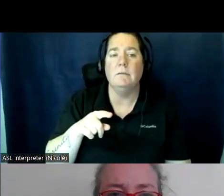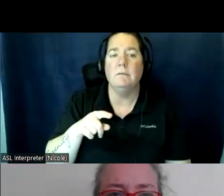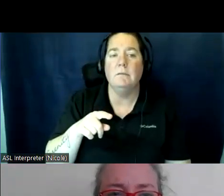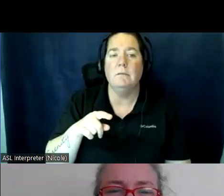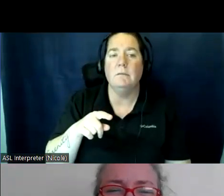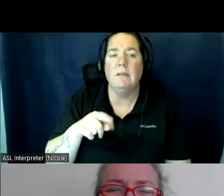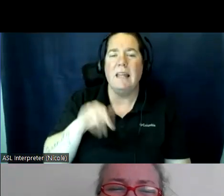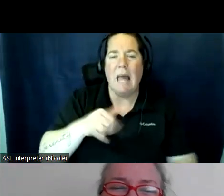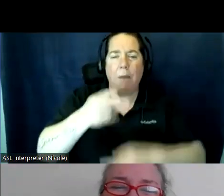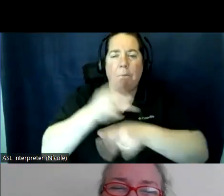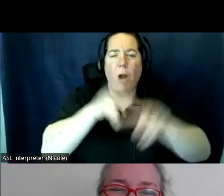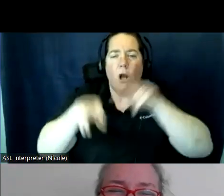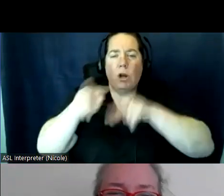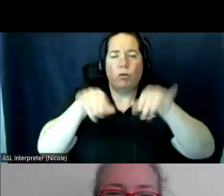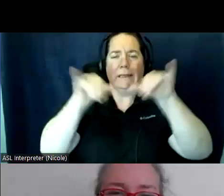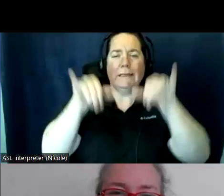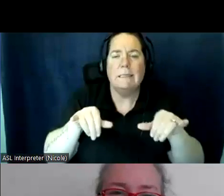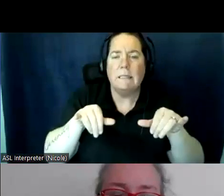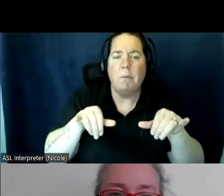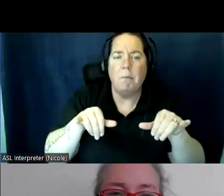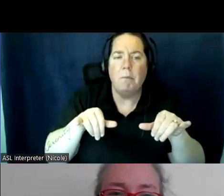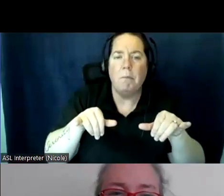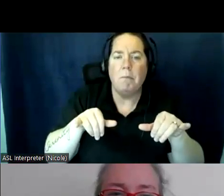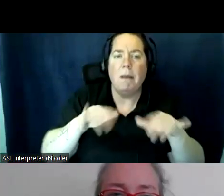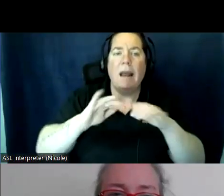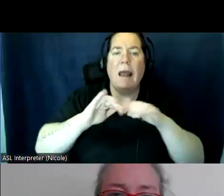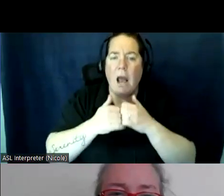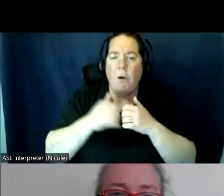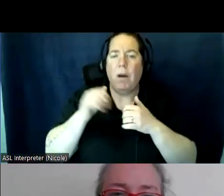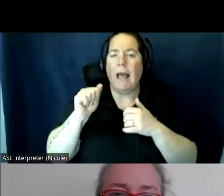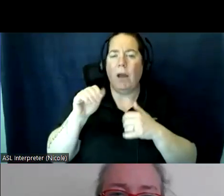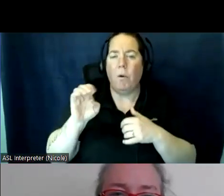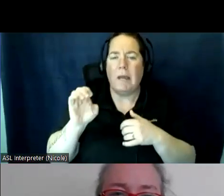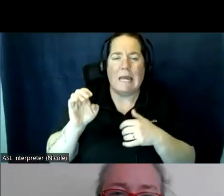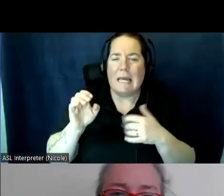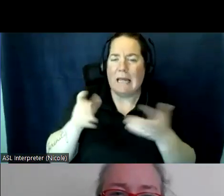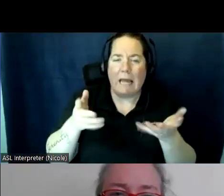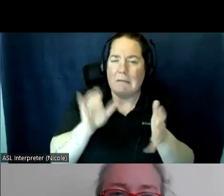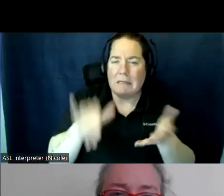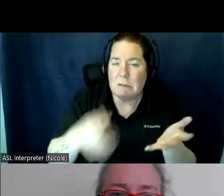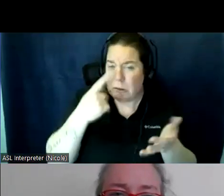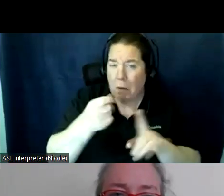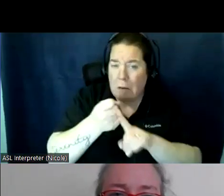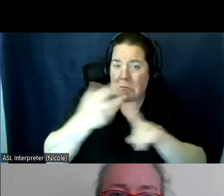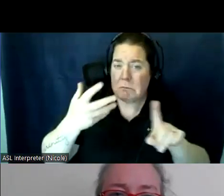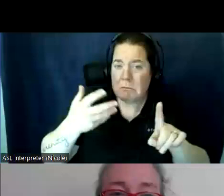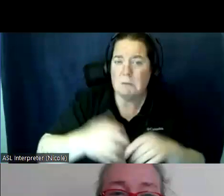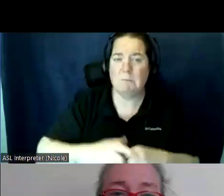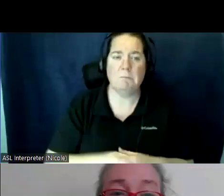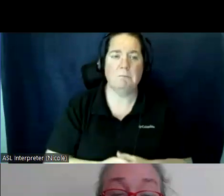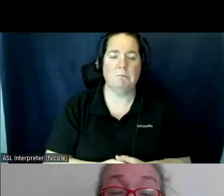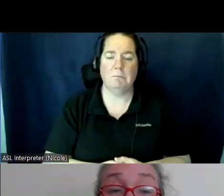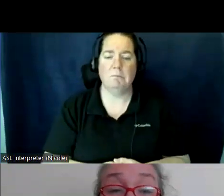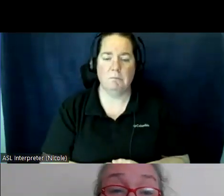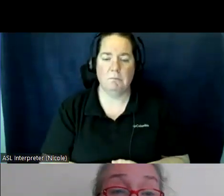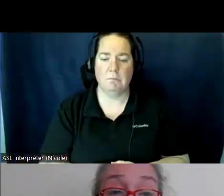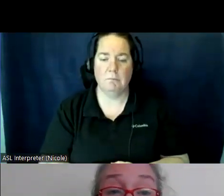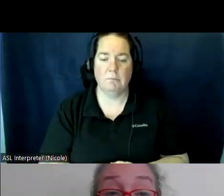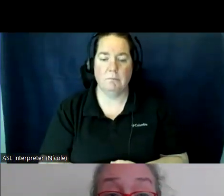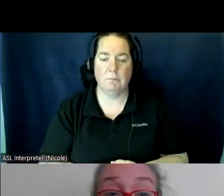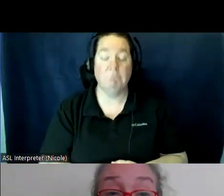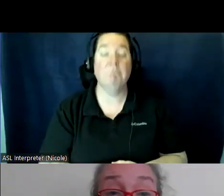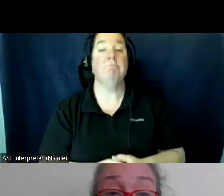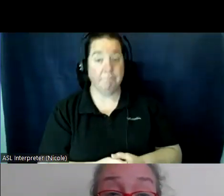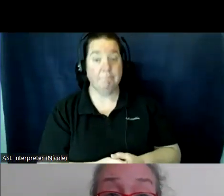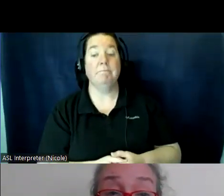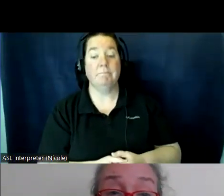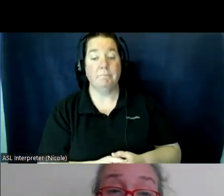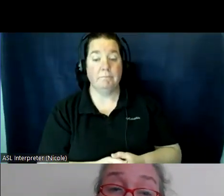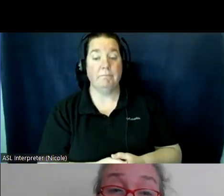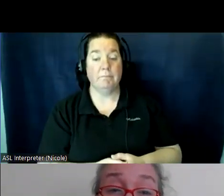system and how the AOE, just a very brief overview of monitoring. Well I'll state by also saying, on